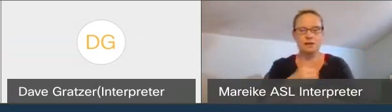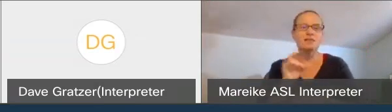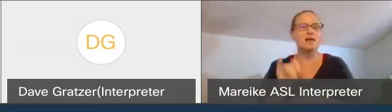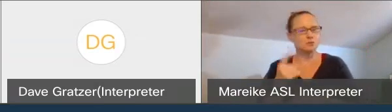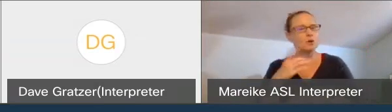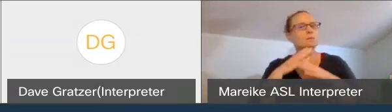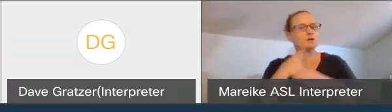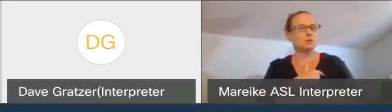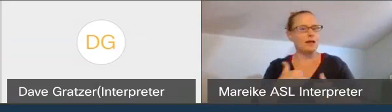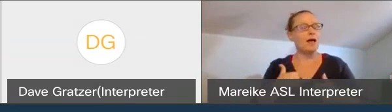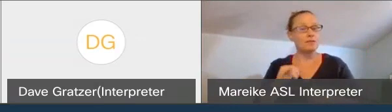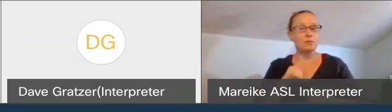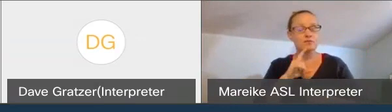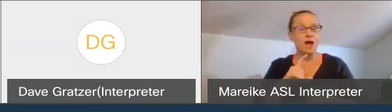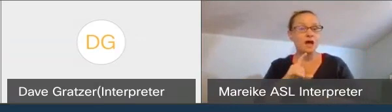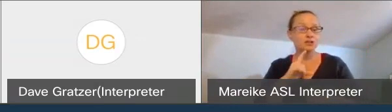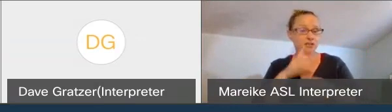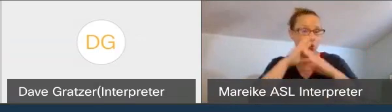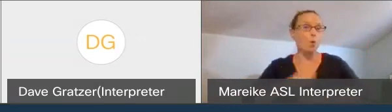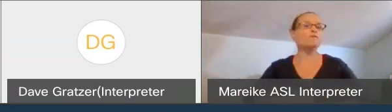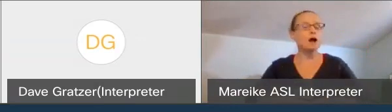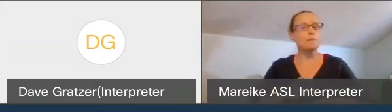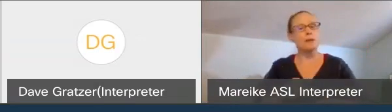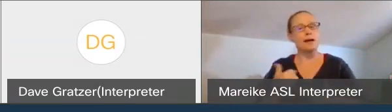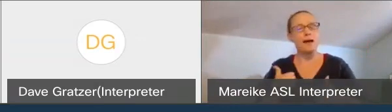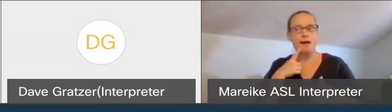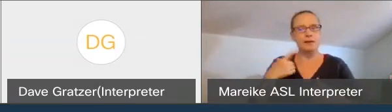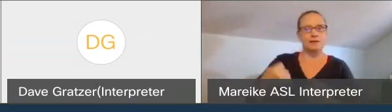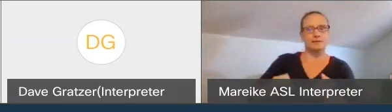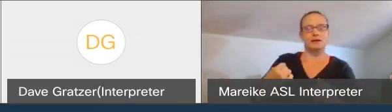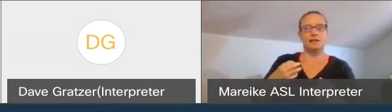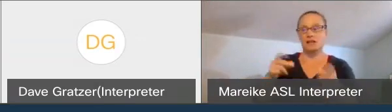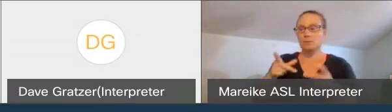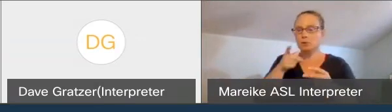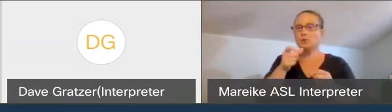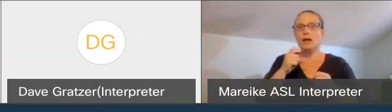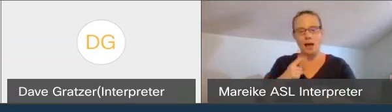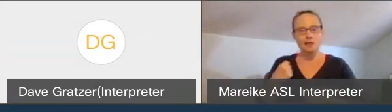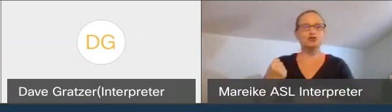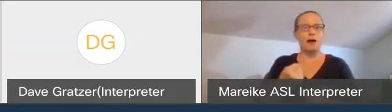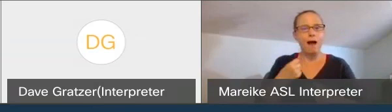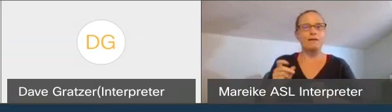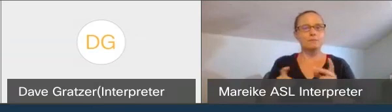that we have that we have actually overcome through, having a vehicle and having a person that can spend time to get people to and from locations.